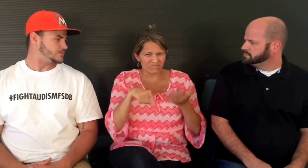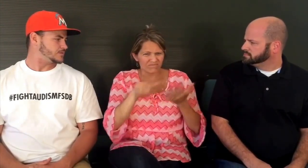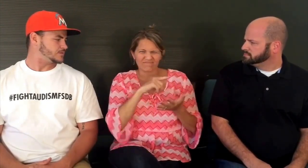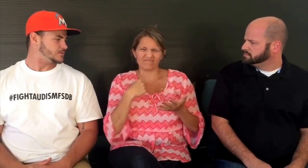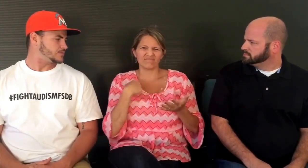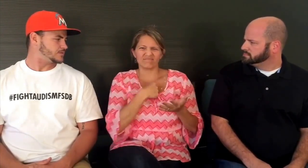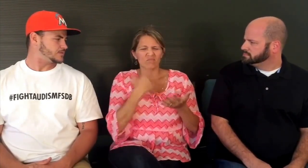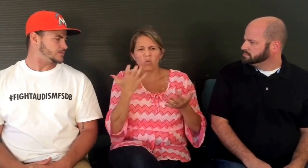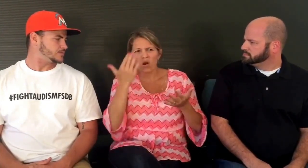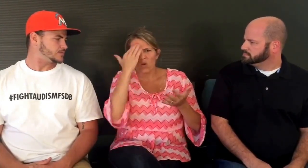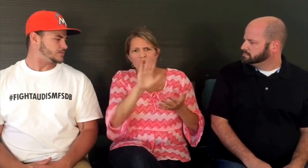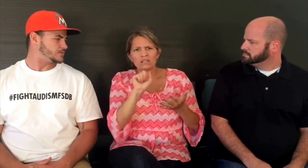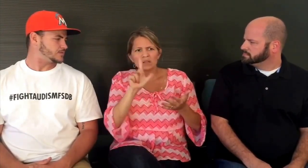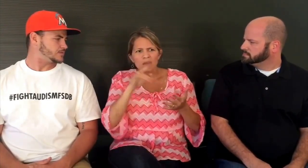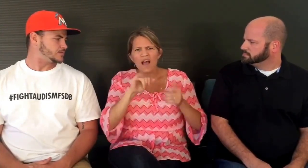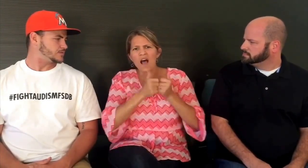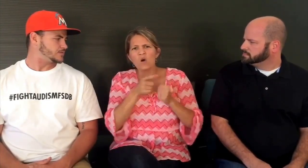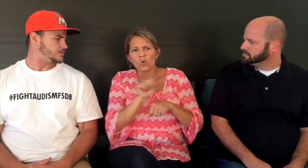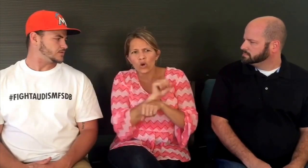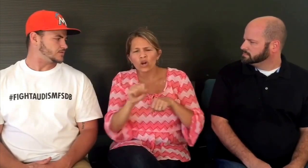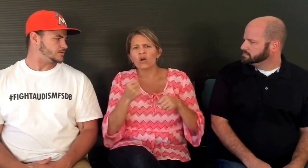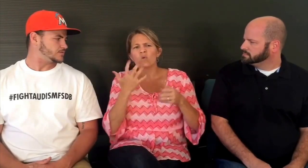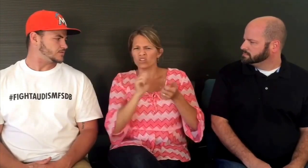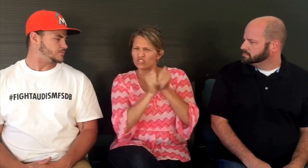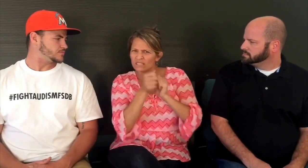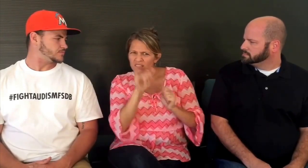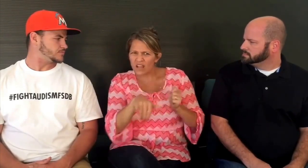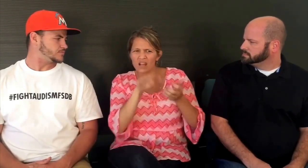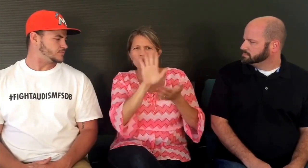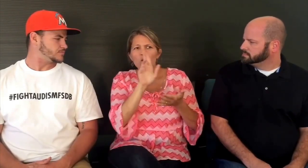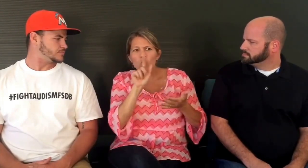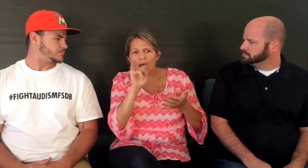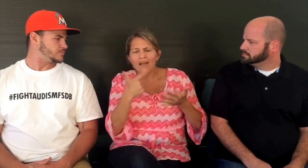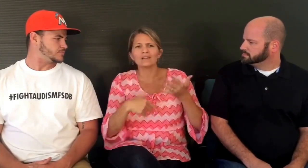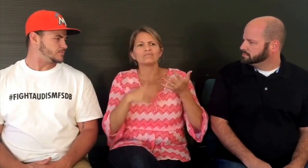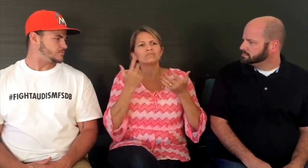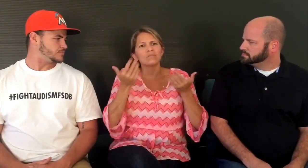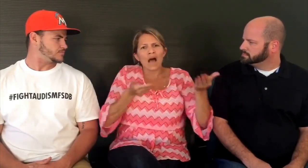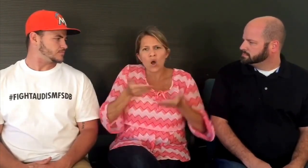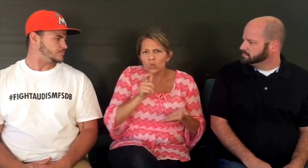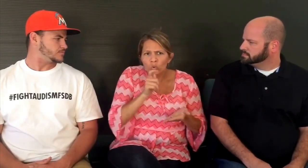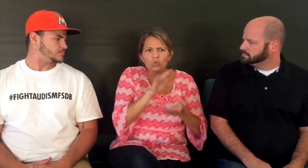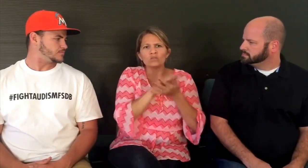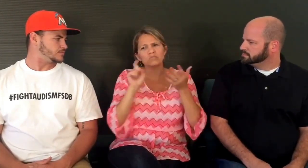We want to know how the SLPI system works and change that. Their rating and hiring processes.